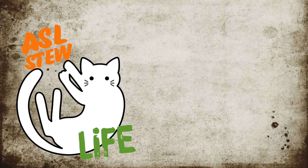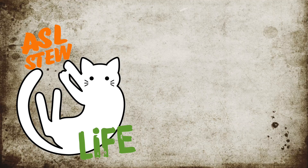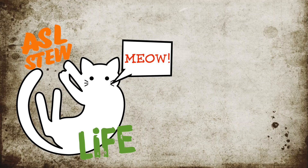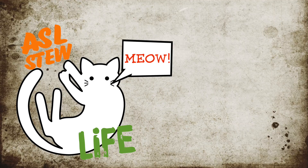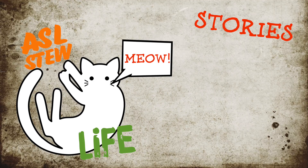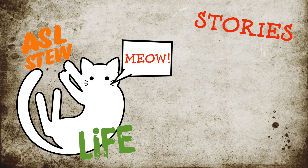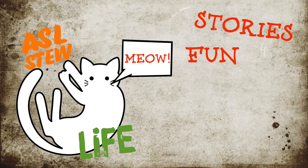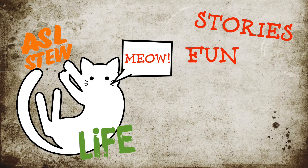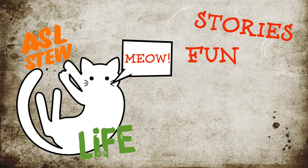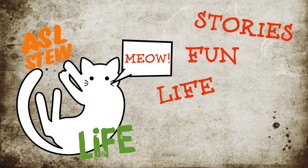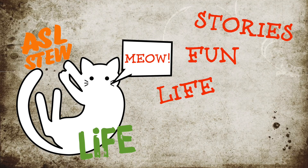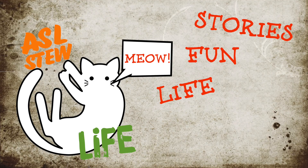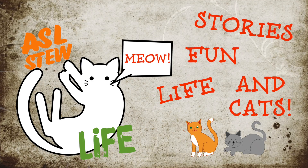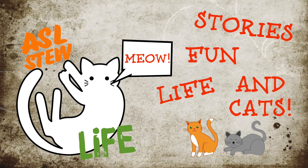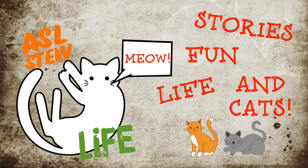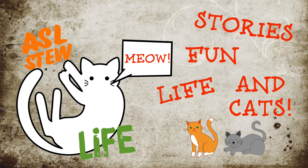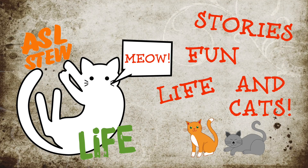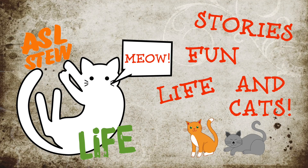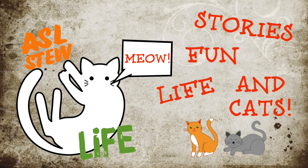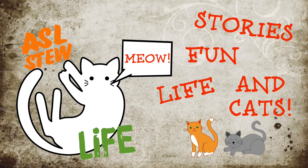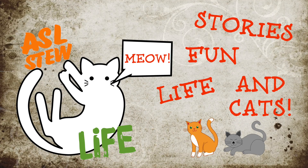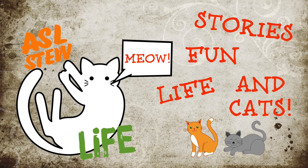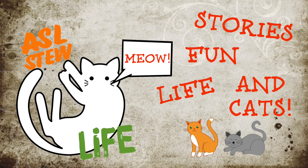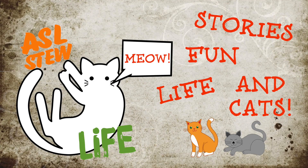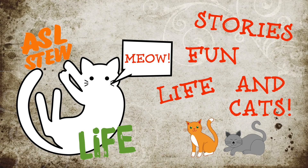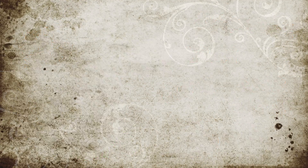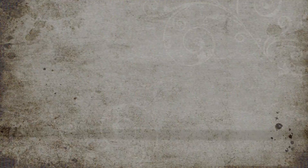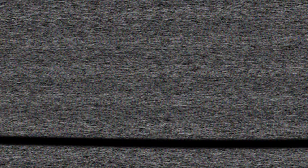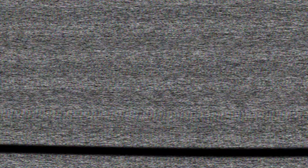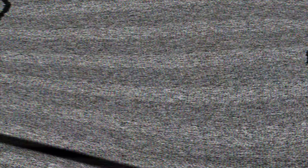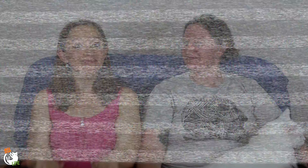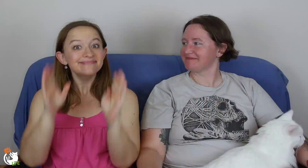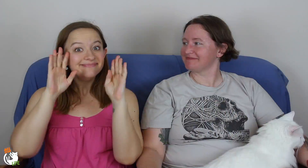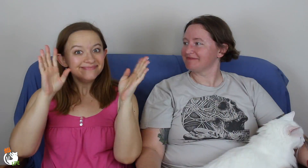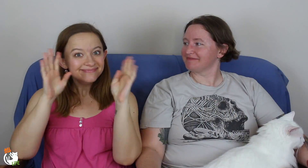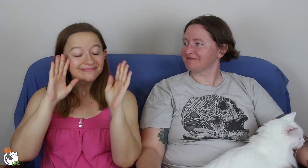(cat meow... )